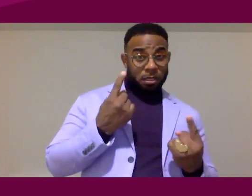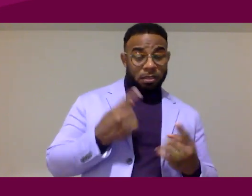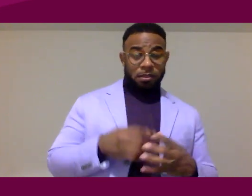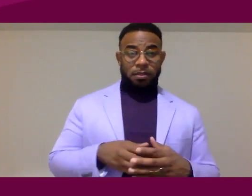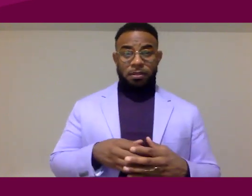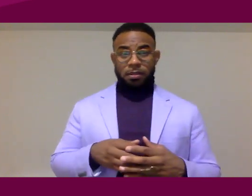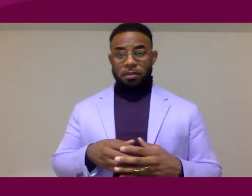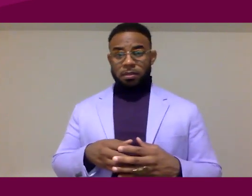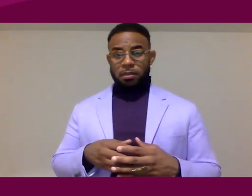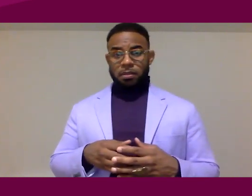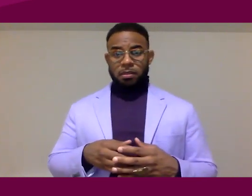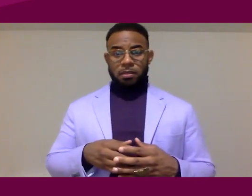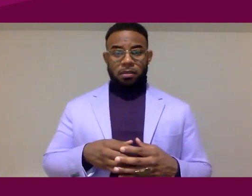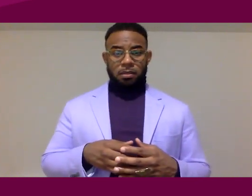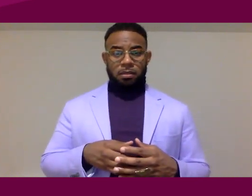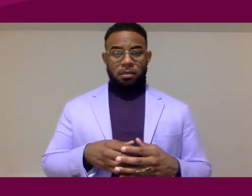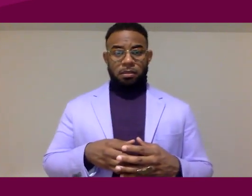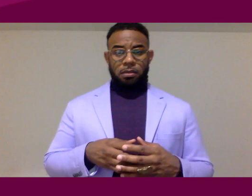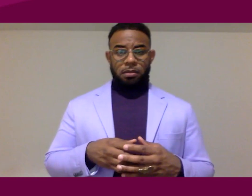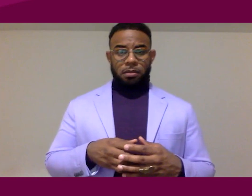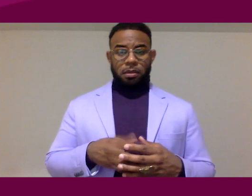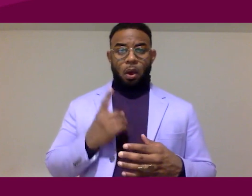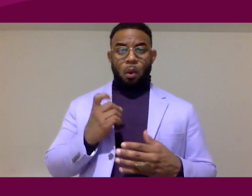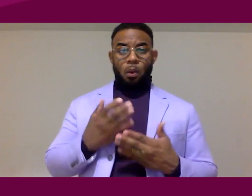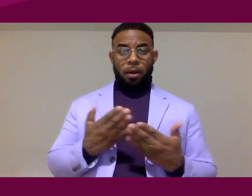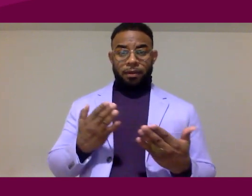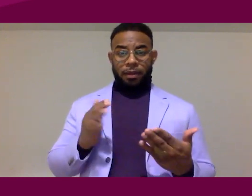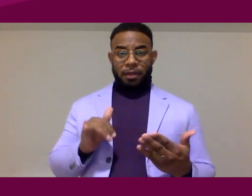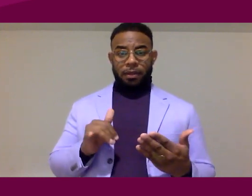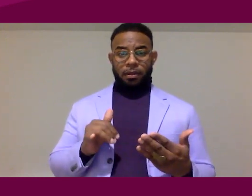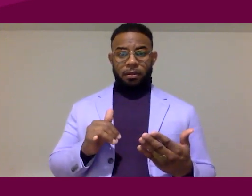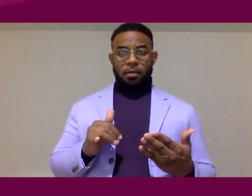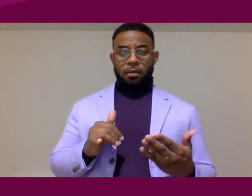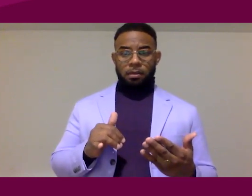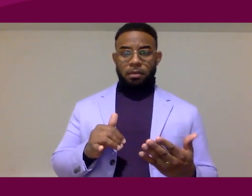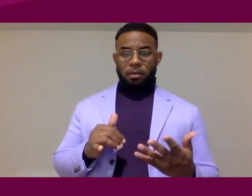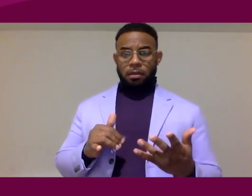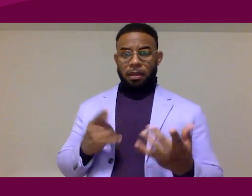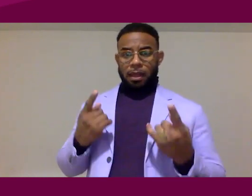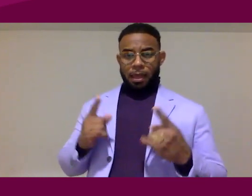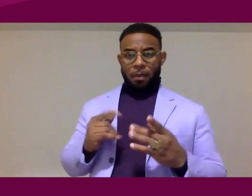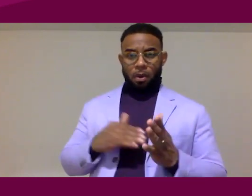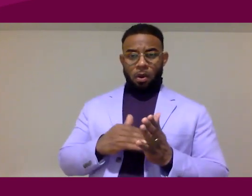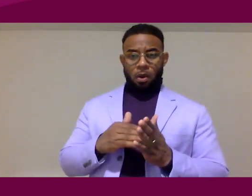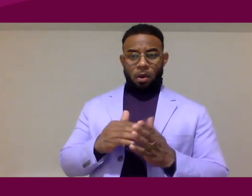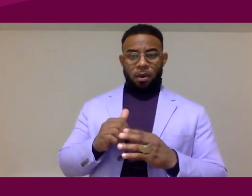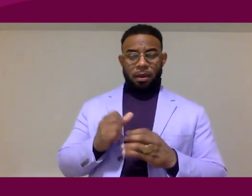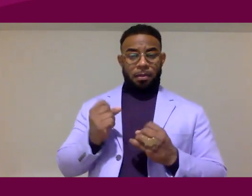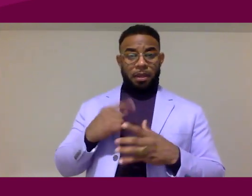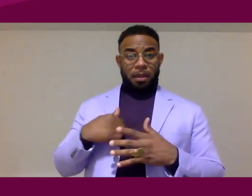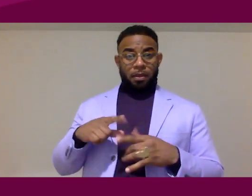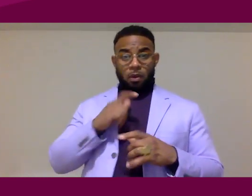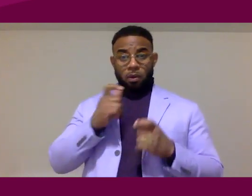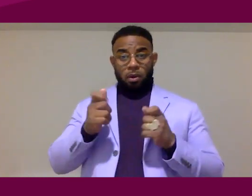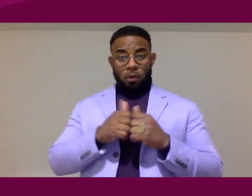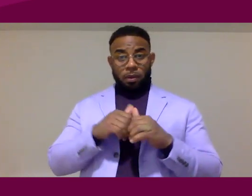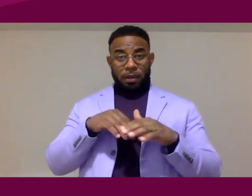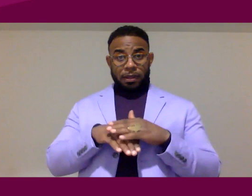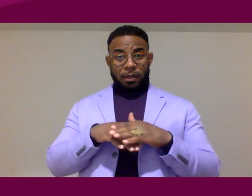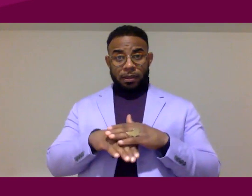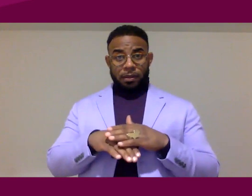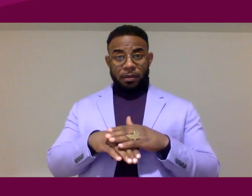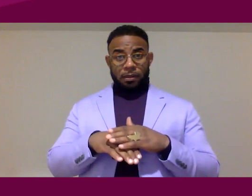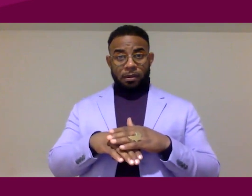One of the things that happens often, and many of us who deal with accessibility have